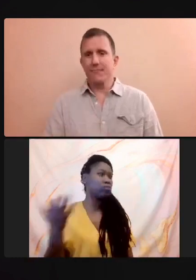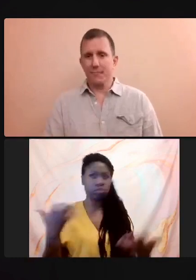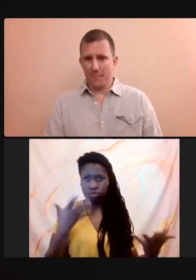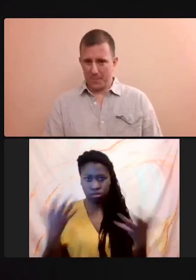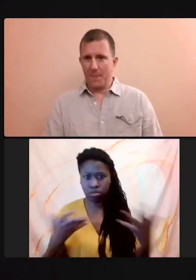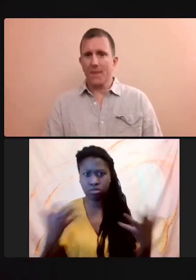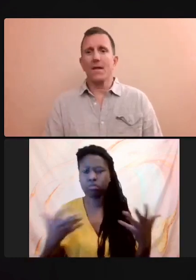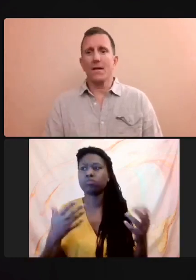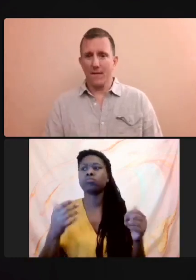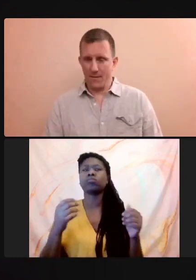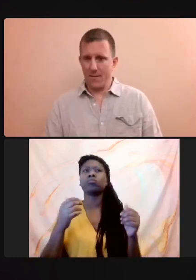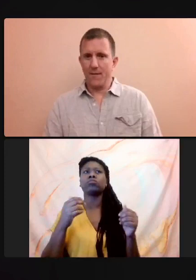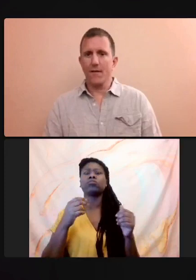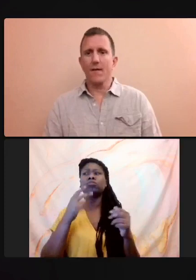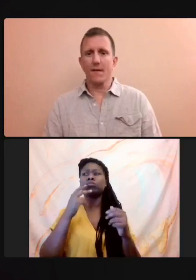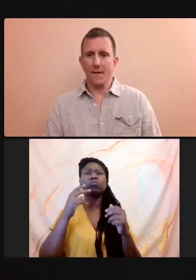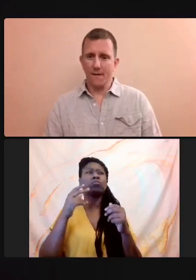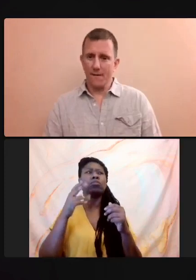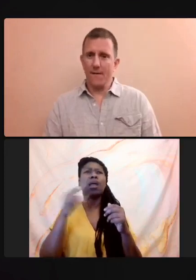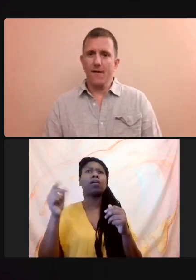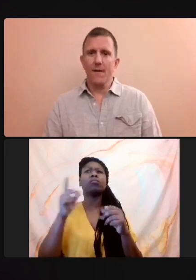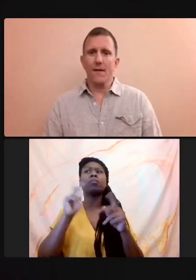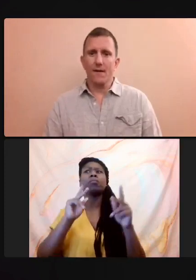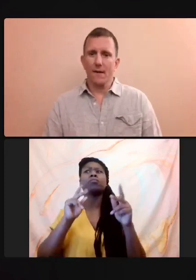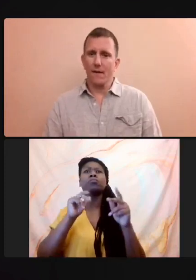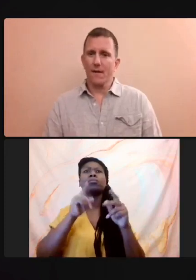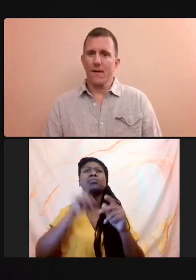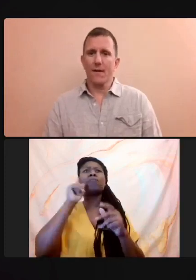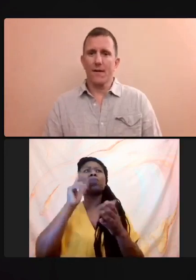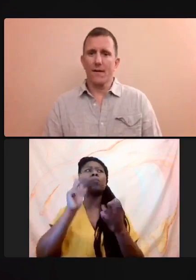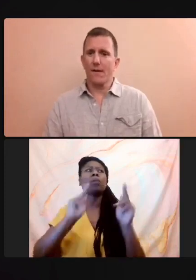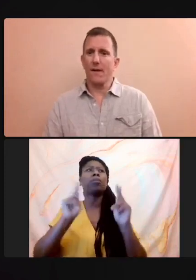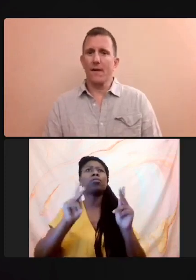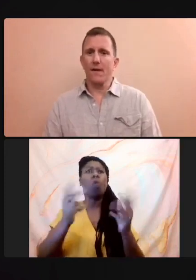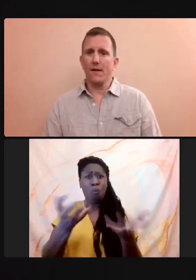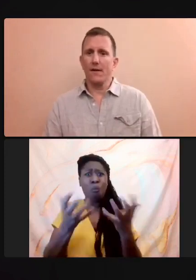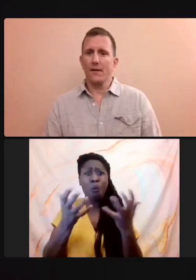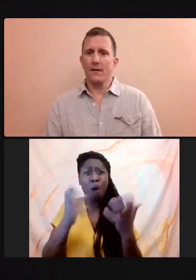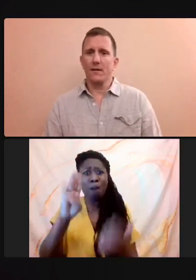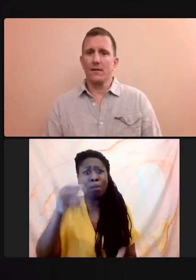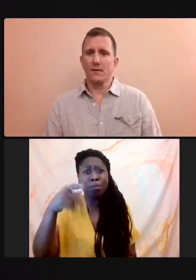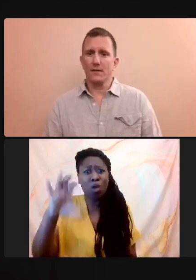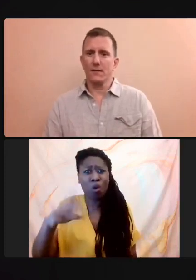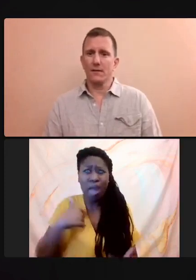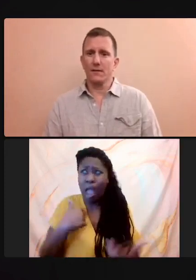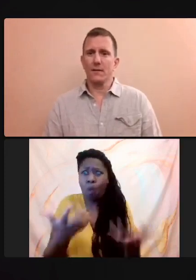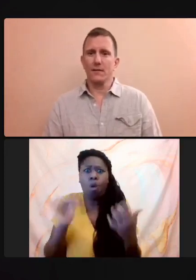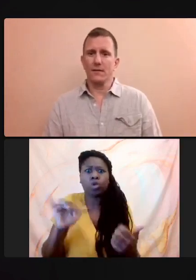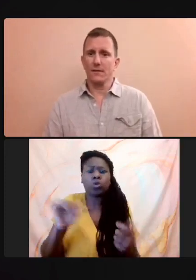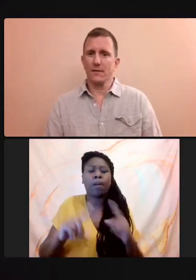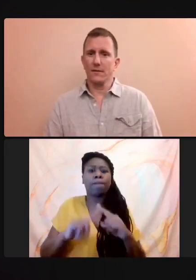griping and complaining that there's not a lot of us. There are a dire need for black indigenous interpreters of color.